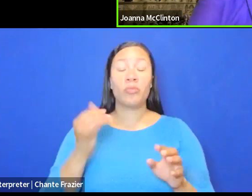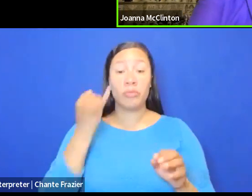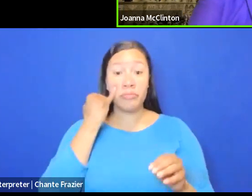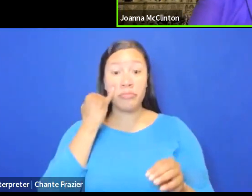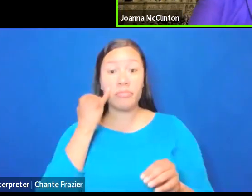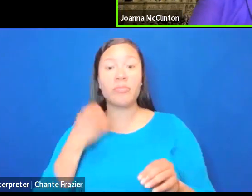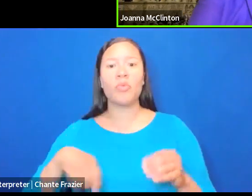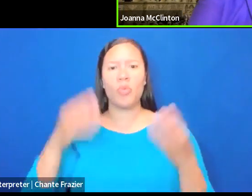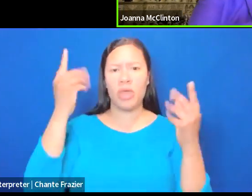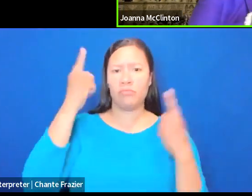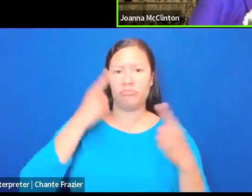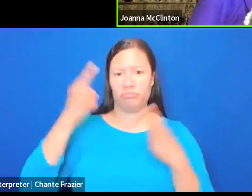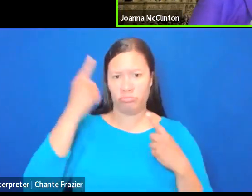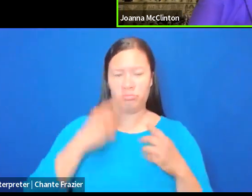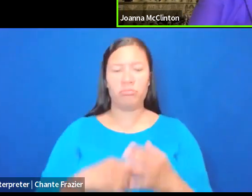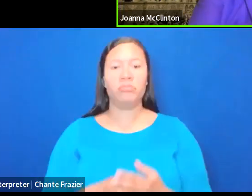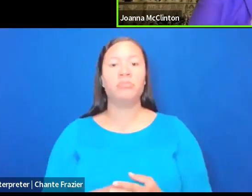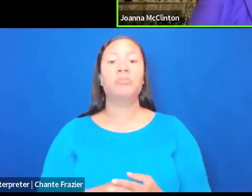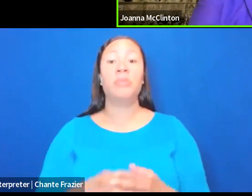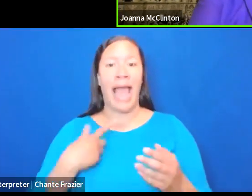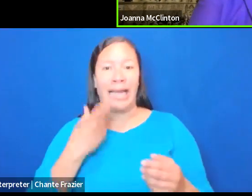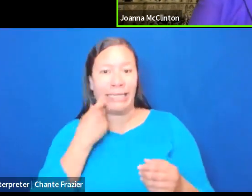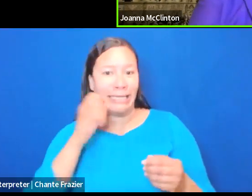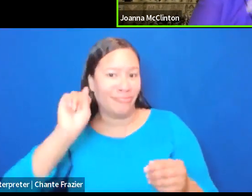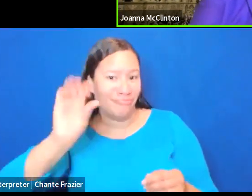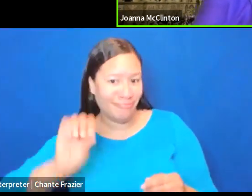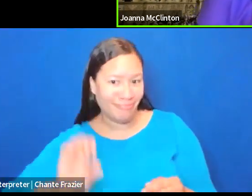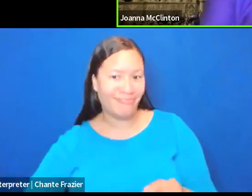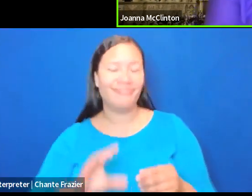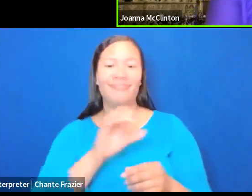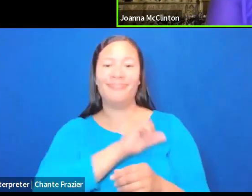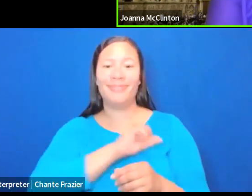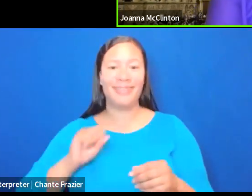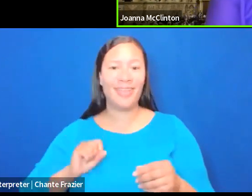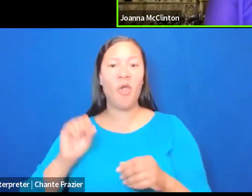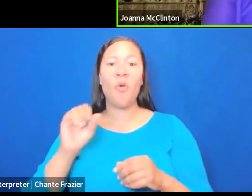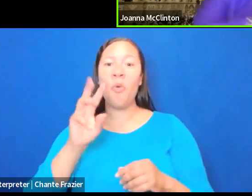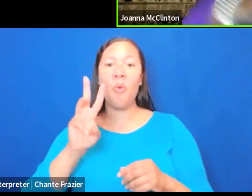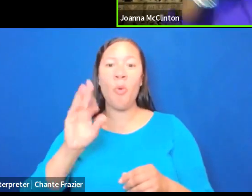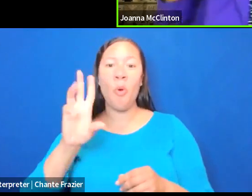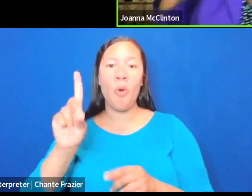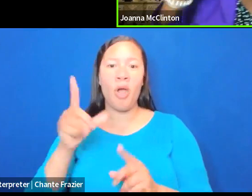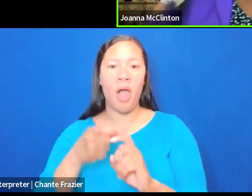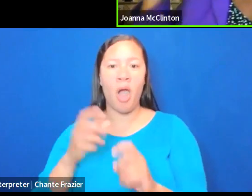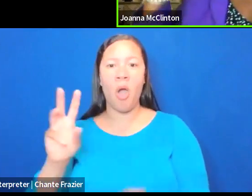but making sure when women see us our colleagues and those to come say we want to do that too. They won't be the last women leaders. Very grateful